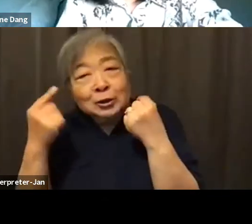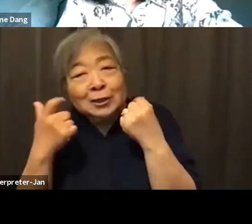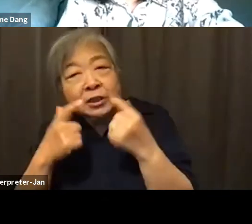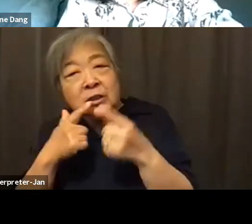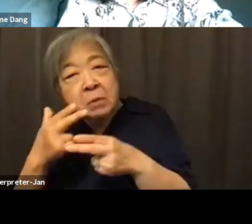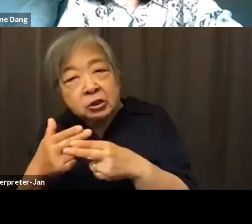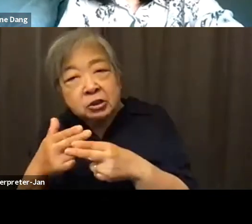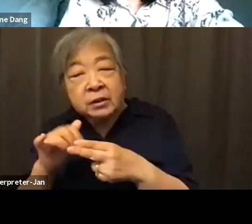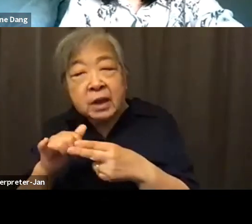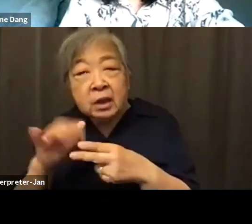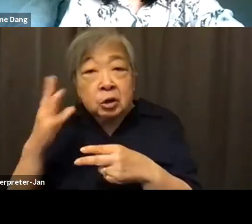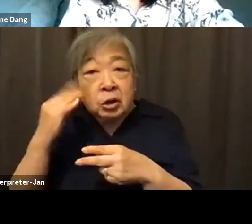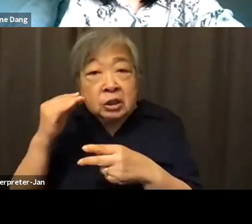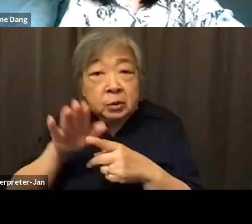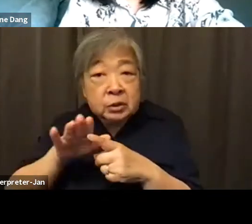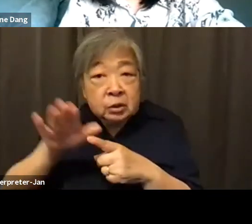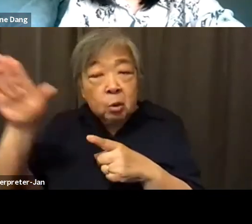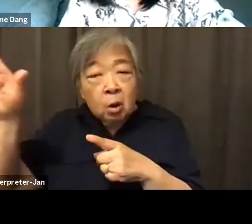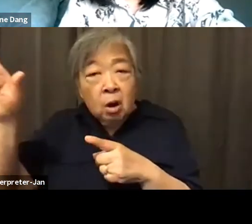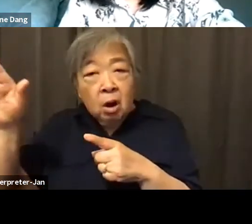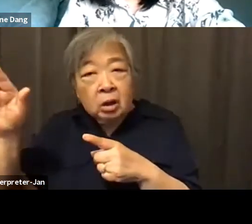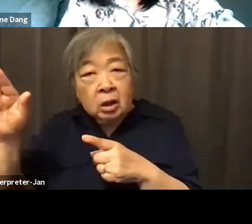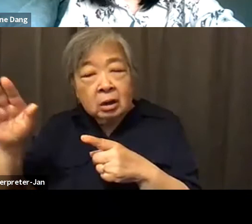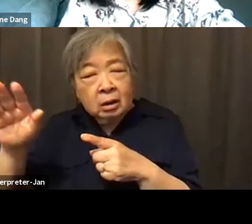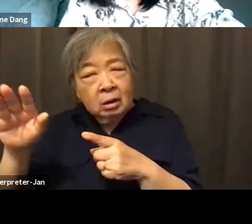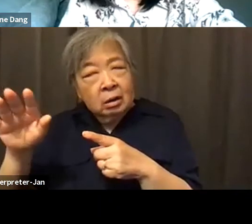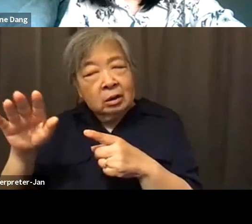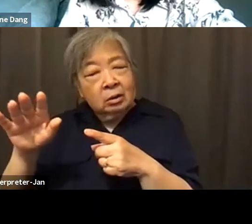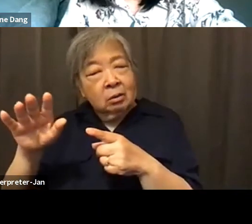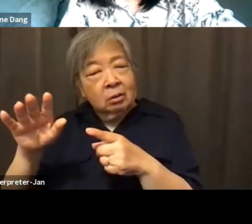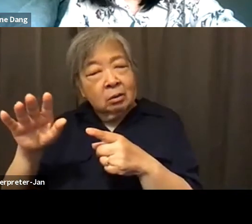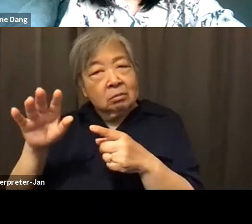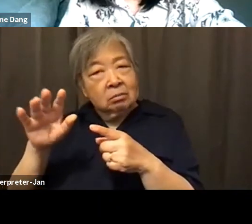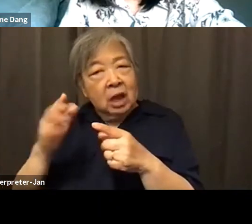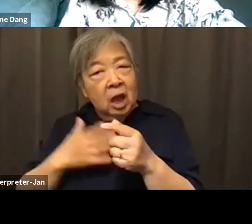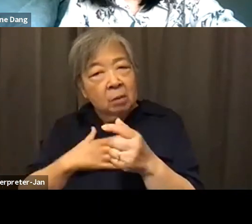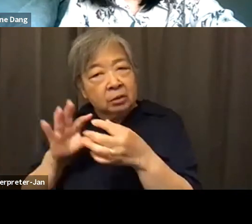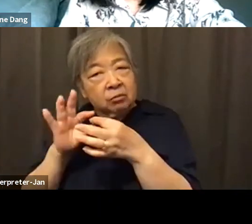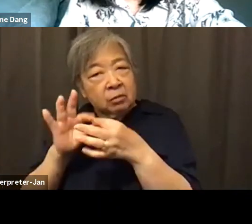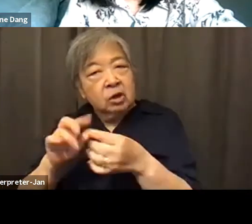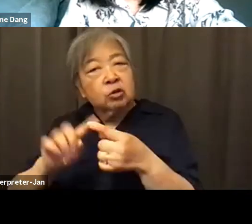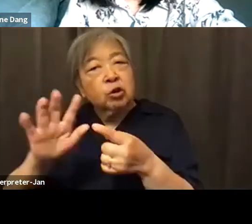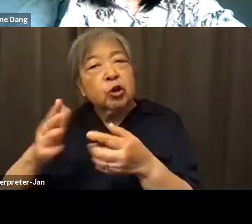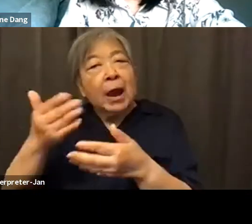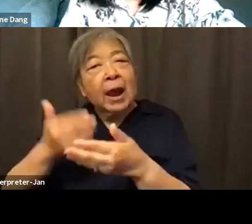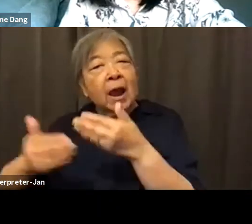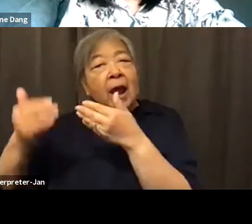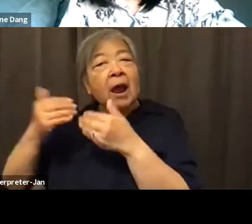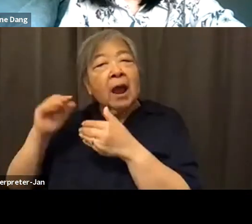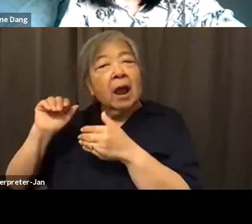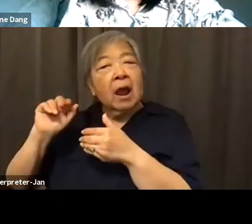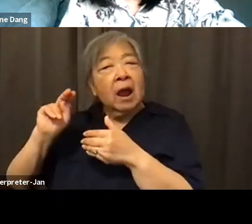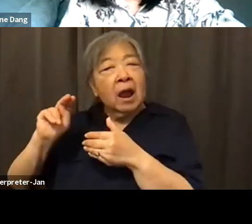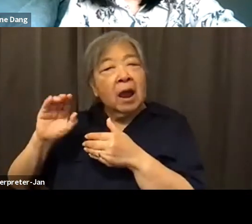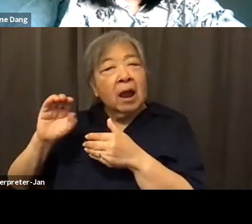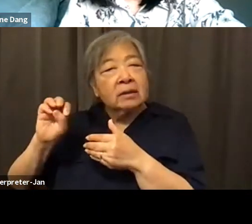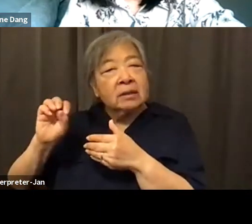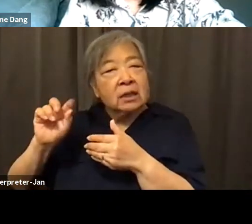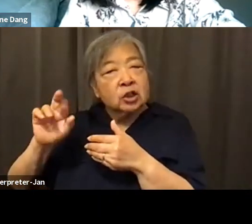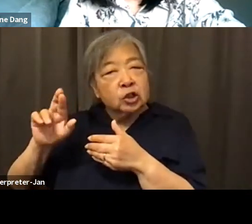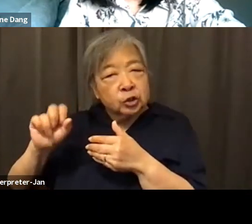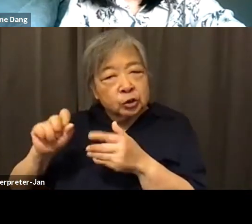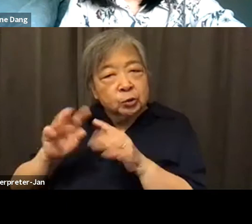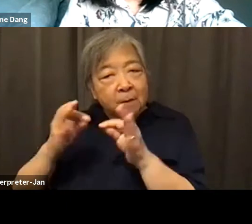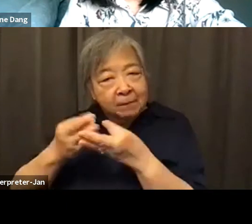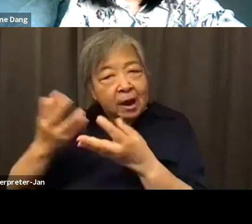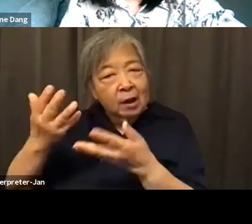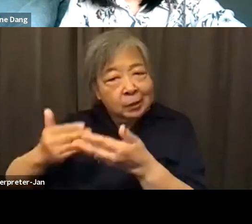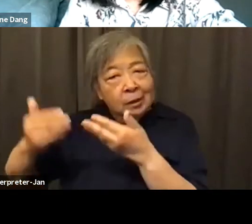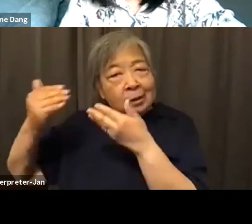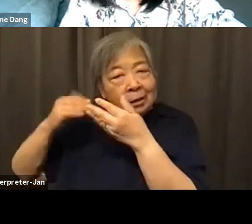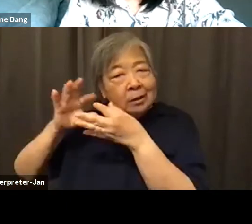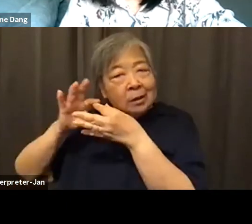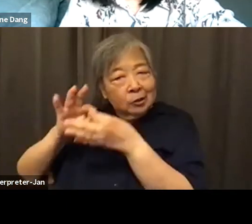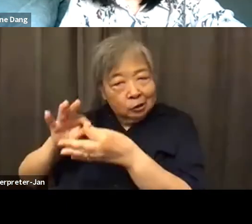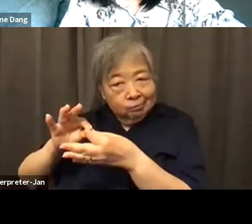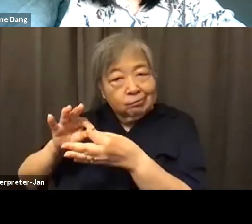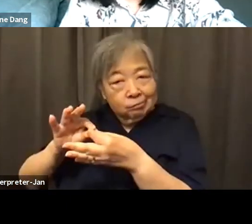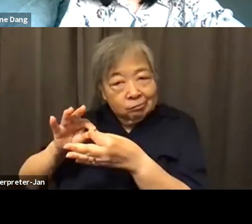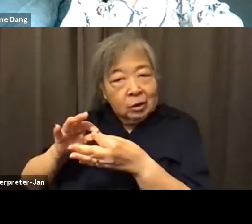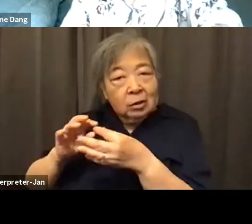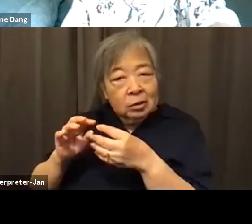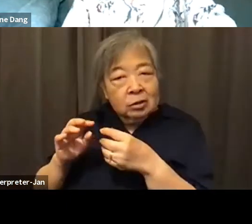is part of an ancestral identity, an ancestral connection, and being that all of you have